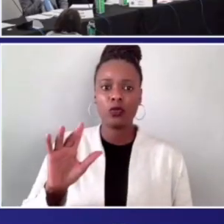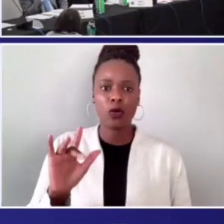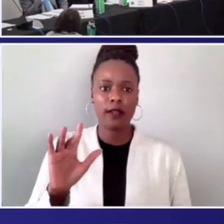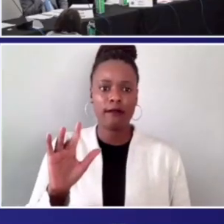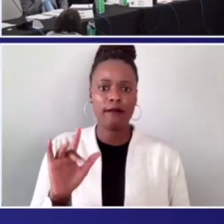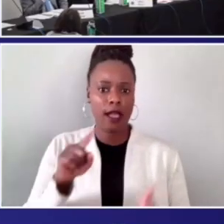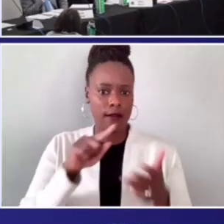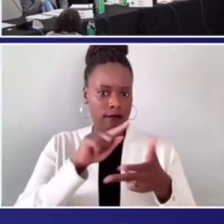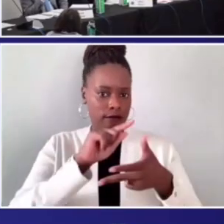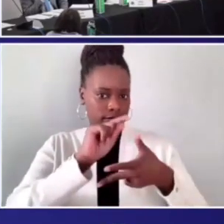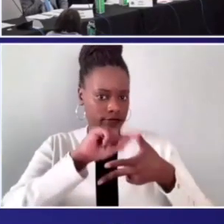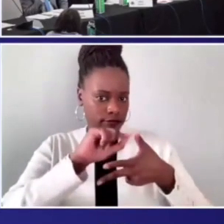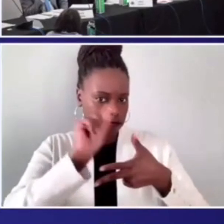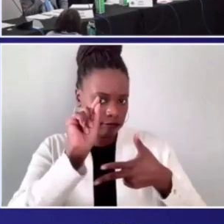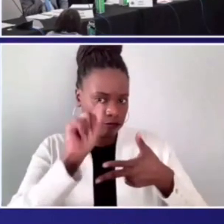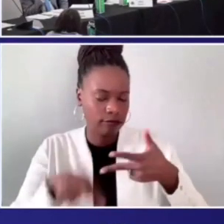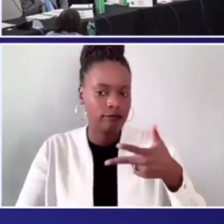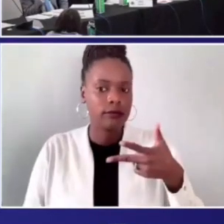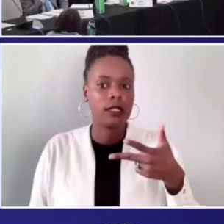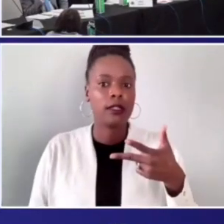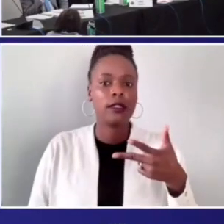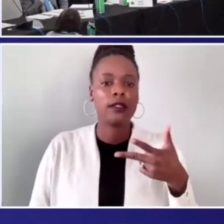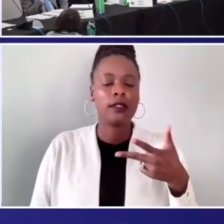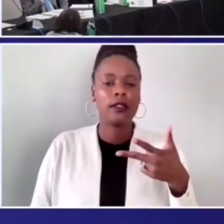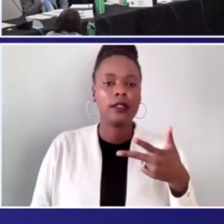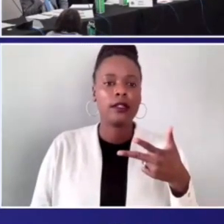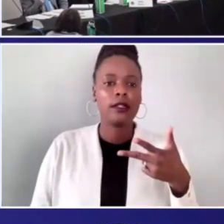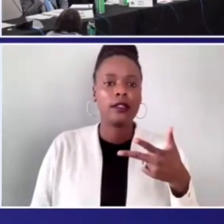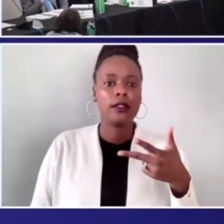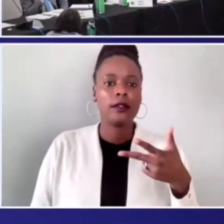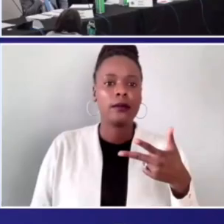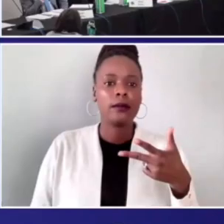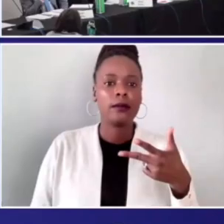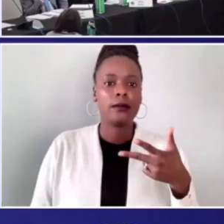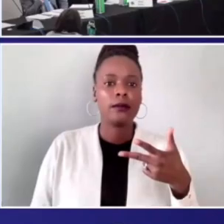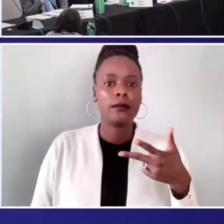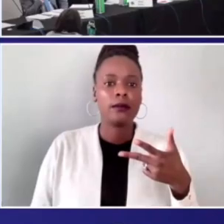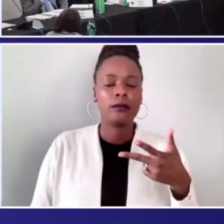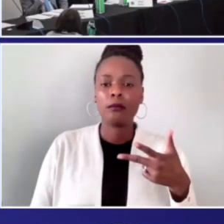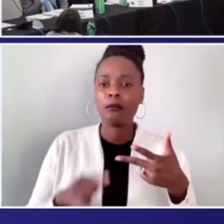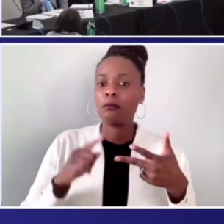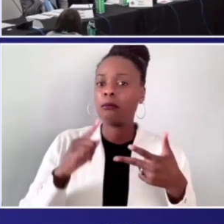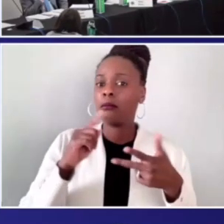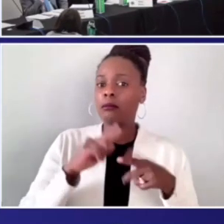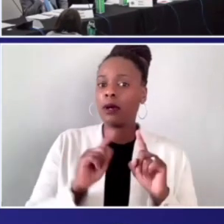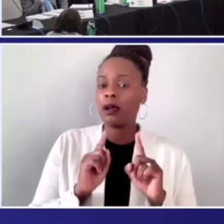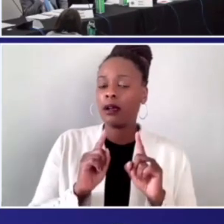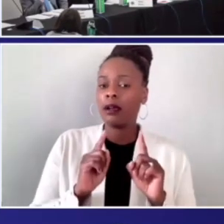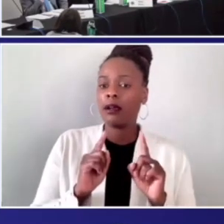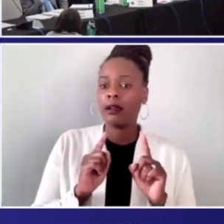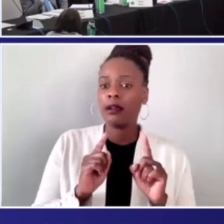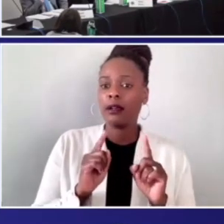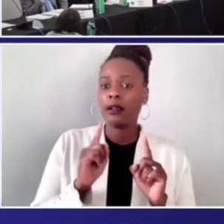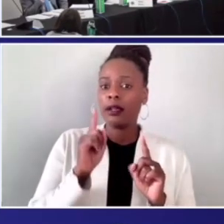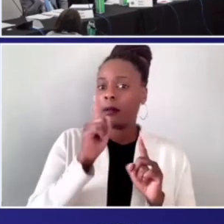we did borrow before July 1, 2026. But because I am not receiving a